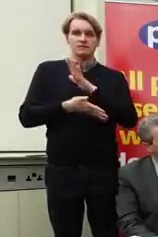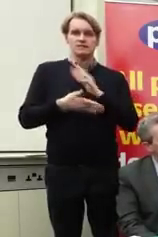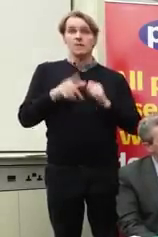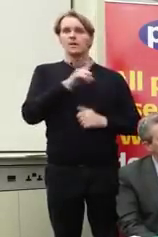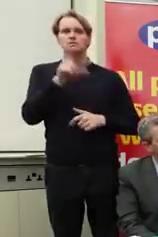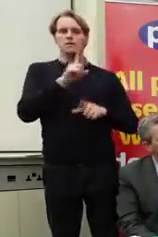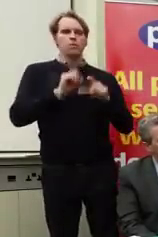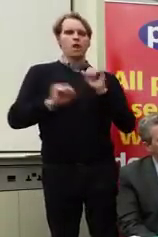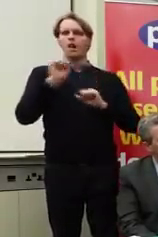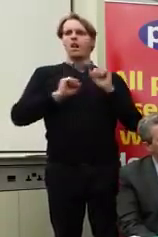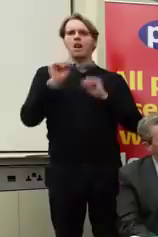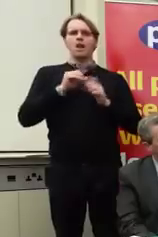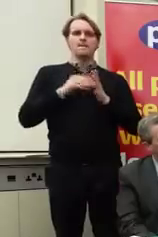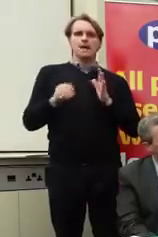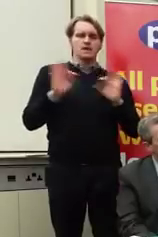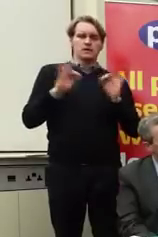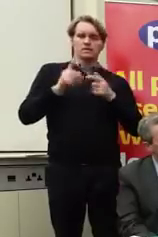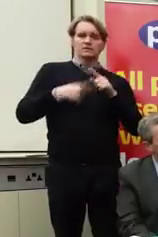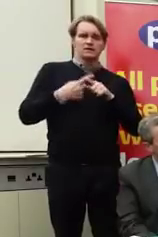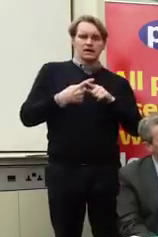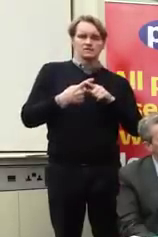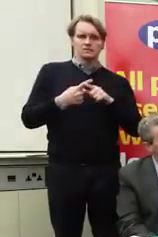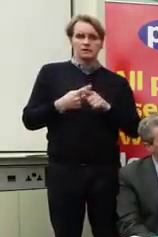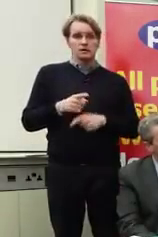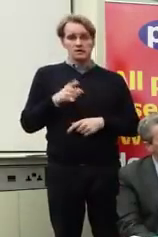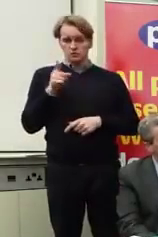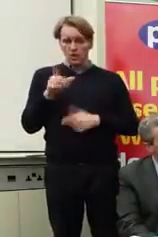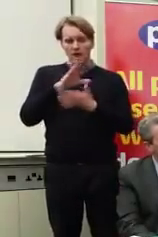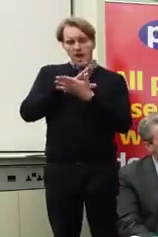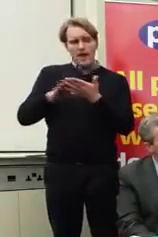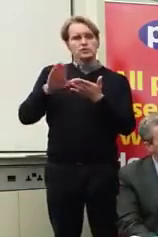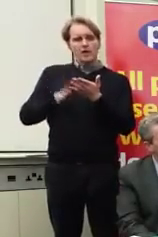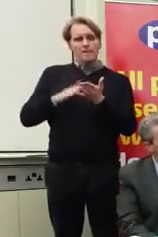avoidance. HMRC management has been a problem for a number of years but in